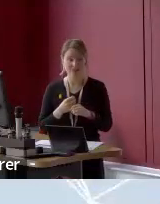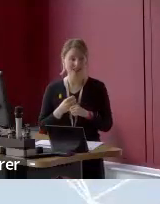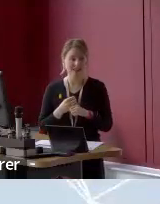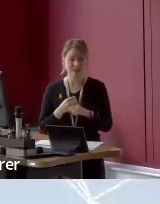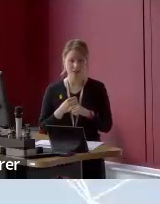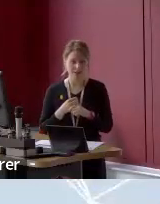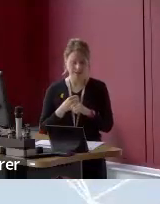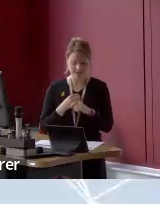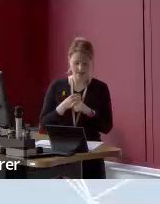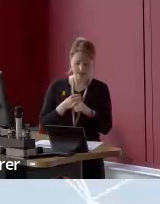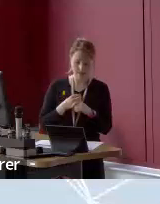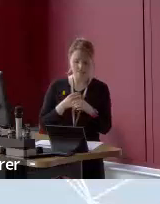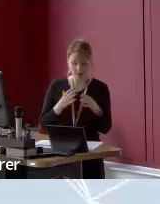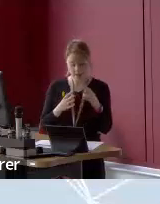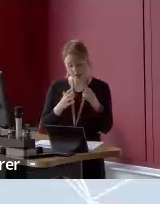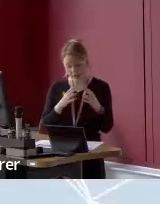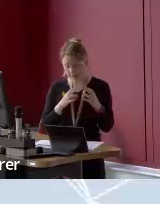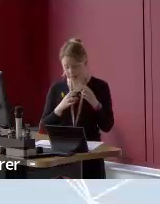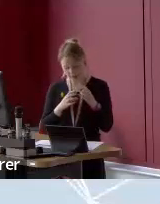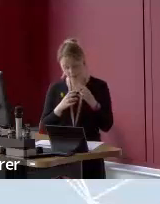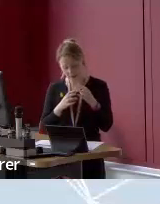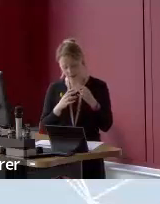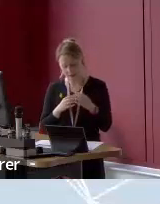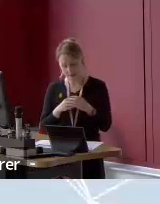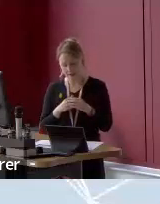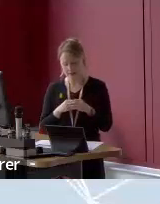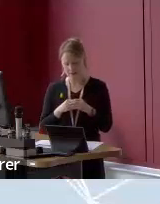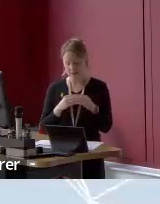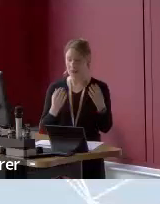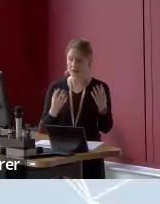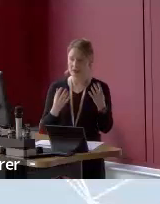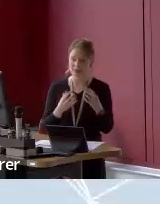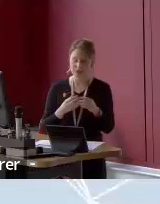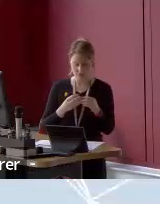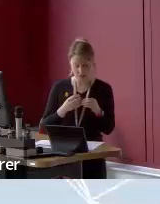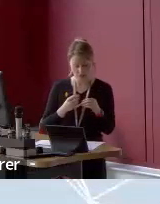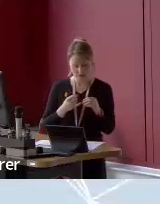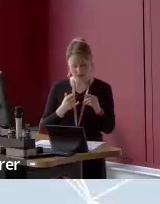years and it take millions but at the time you know as a collective combining lived experience